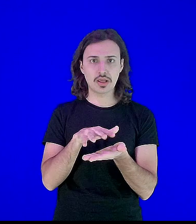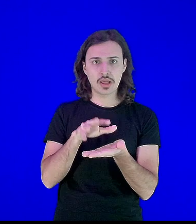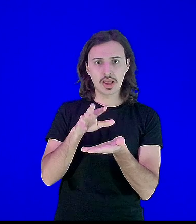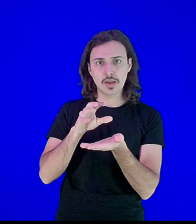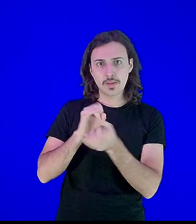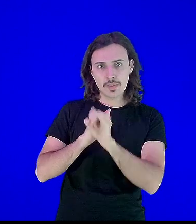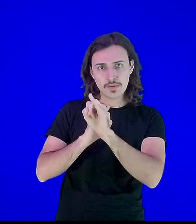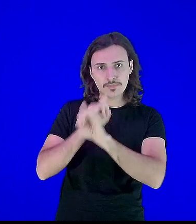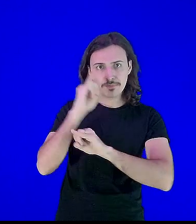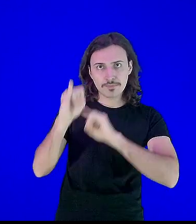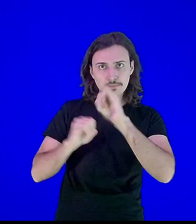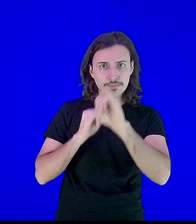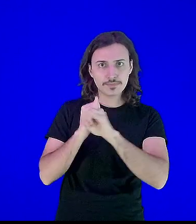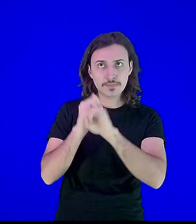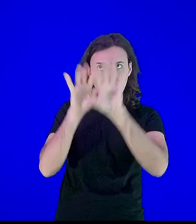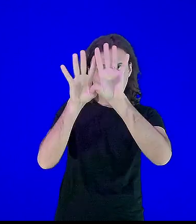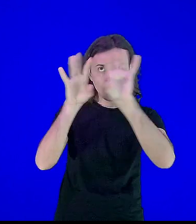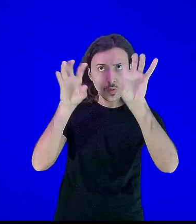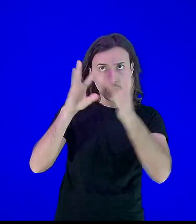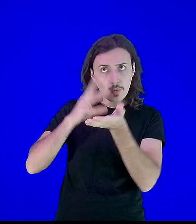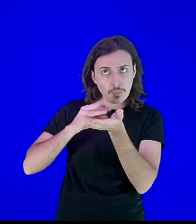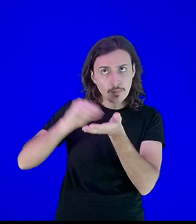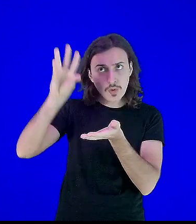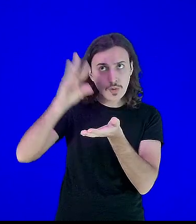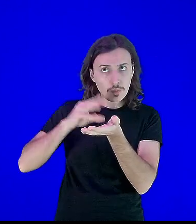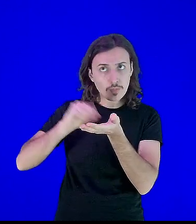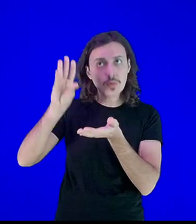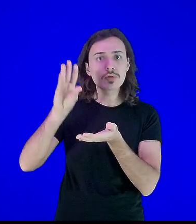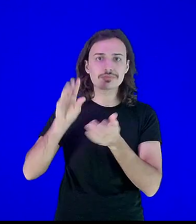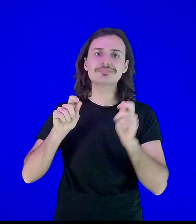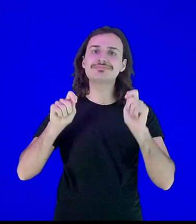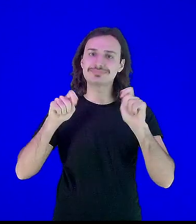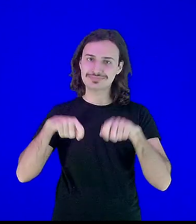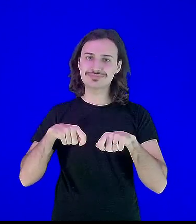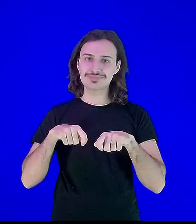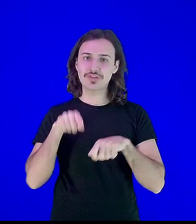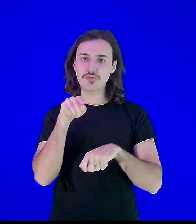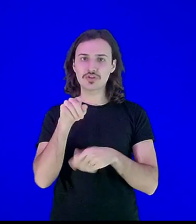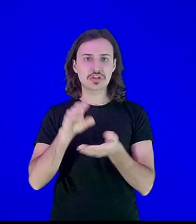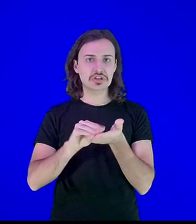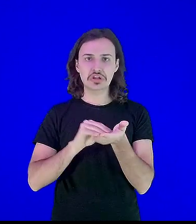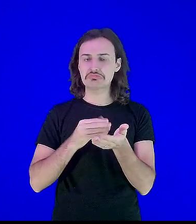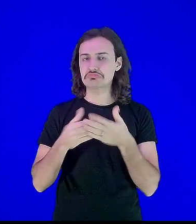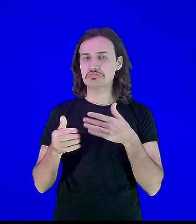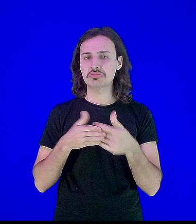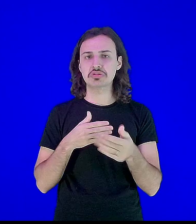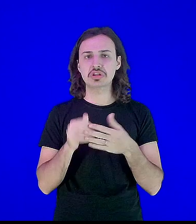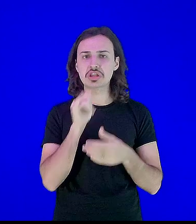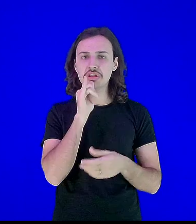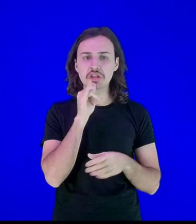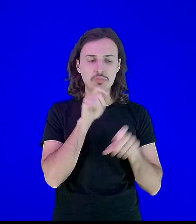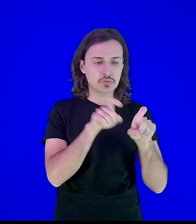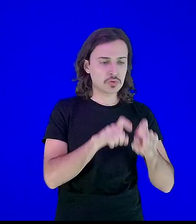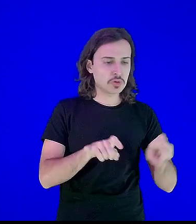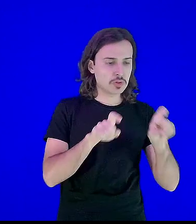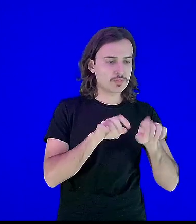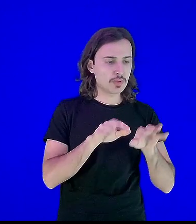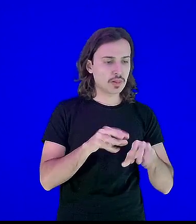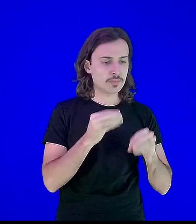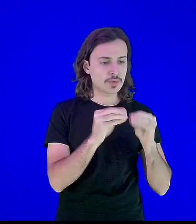then, you will have a user for you to access your data anywhere you want from any device you want right